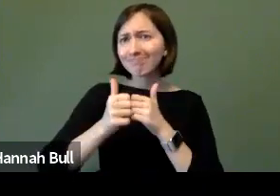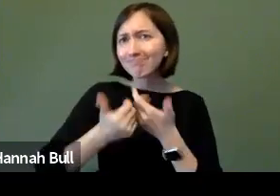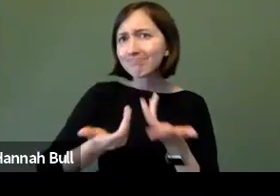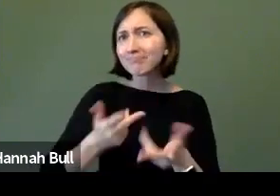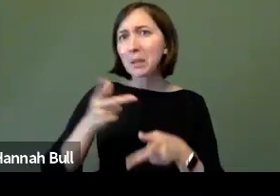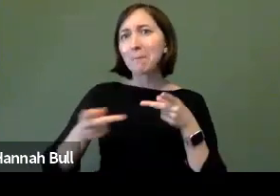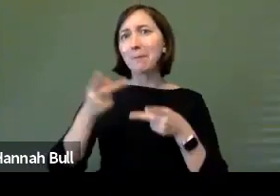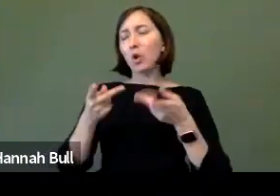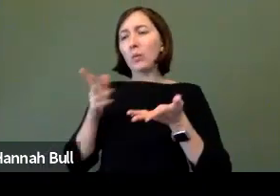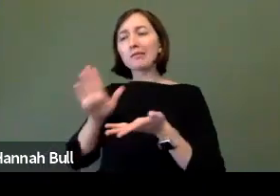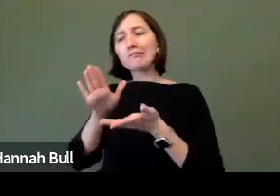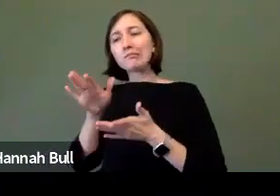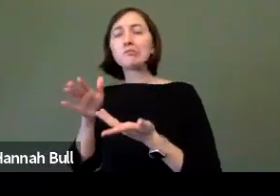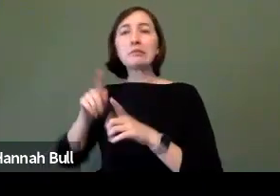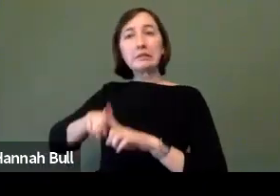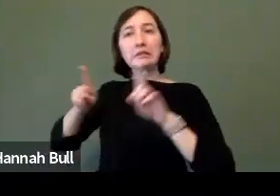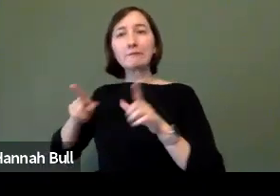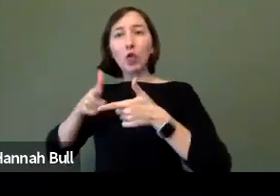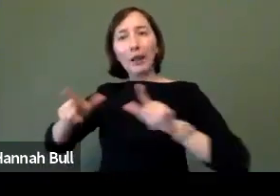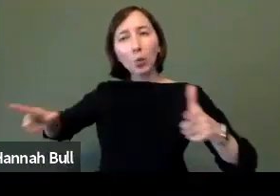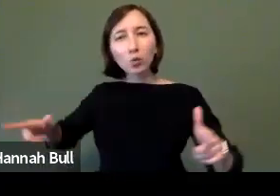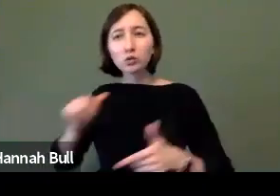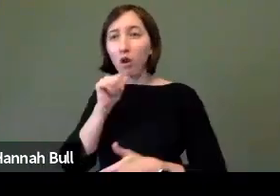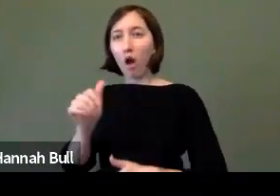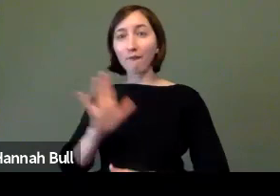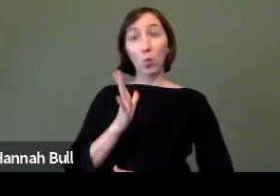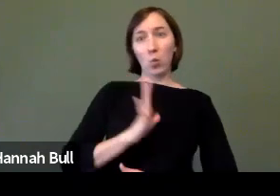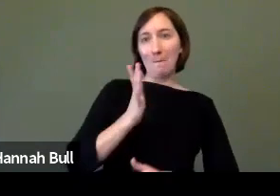and use assistive technology and other means to communicate